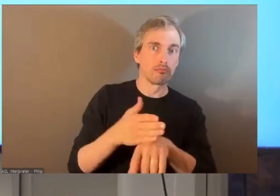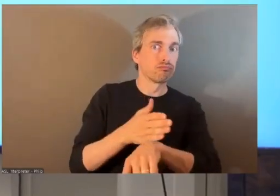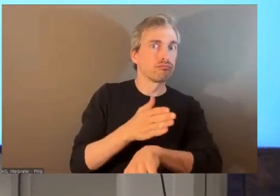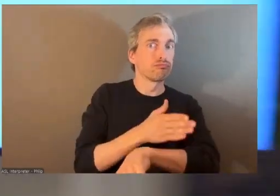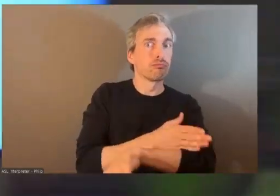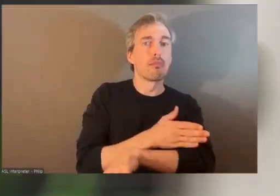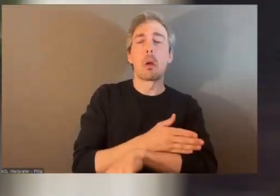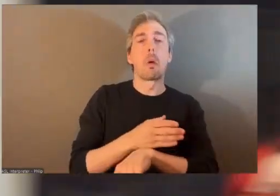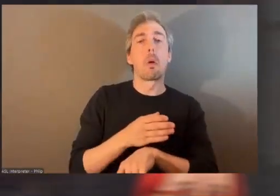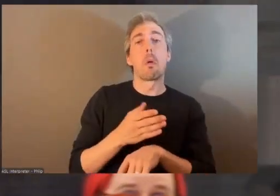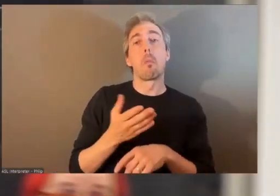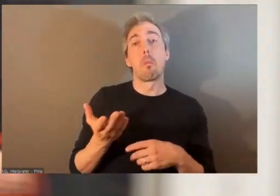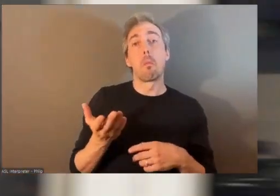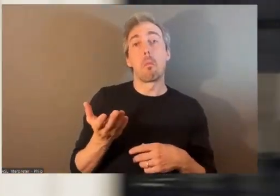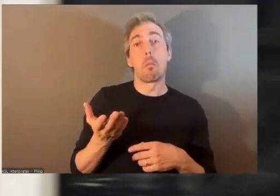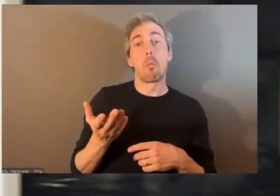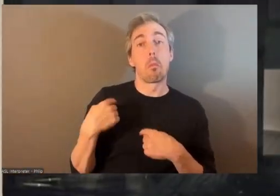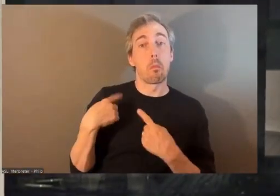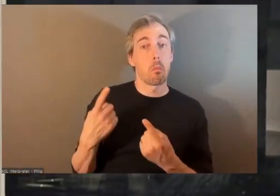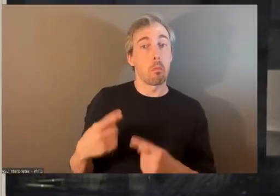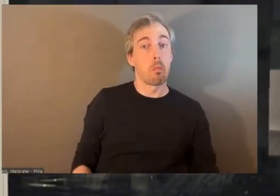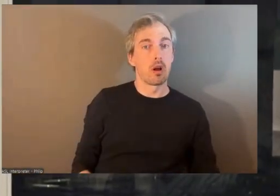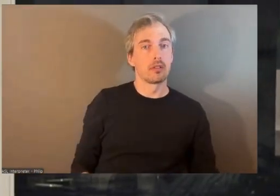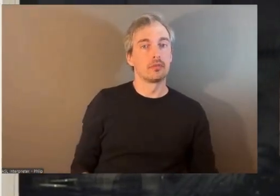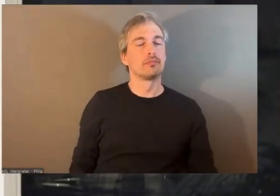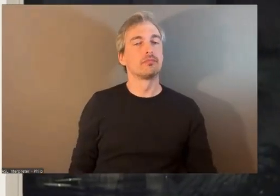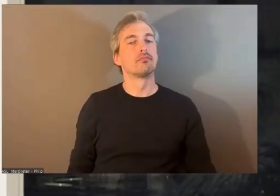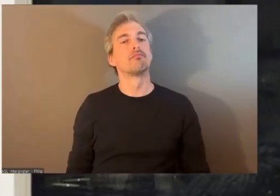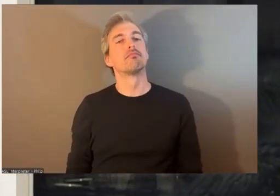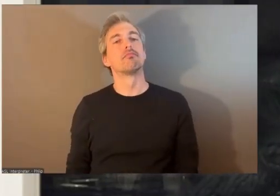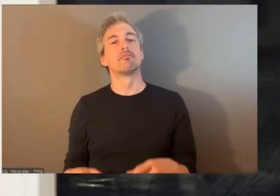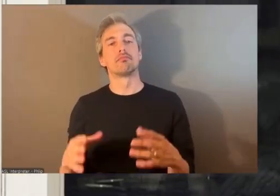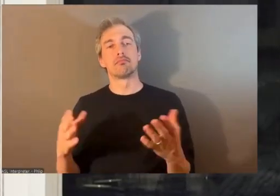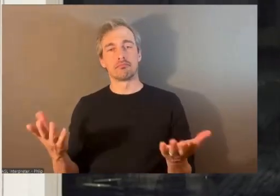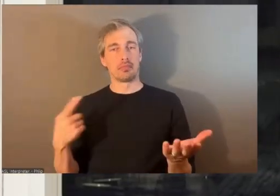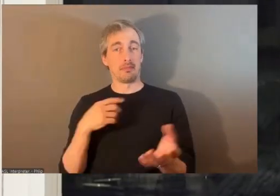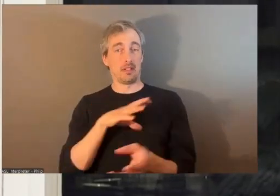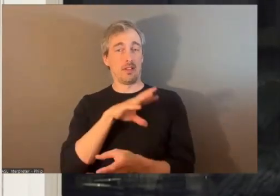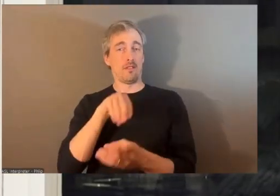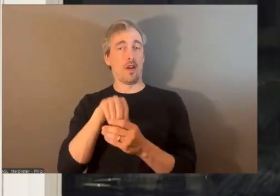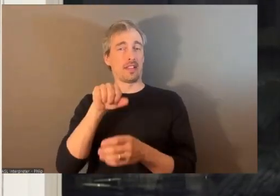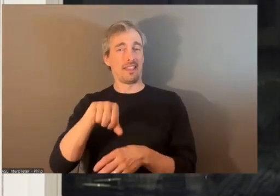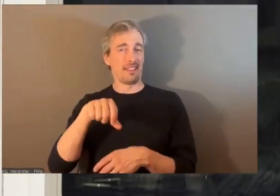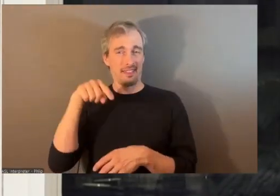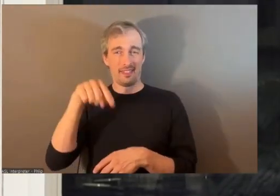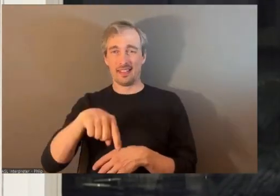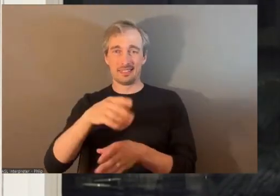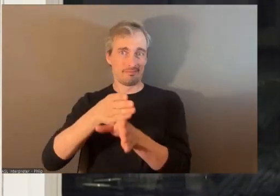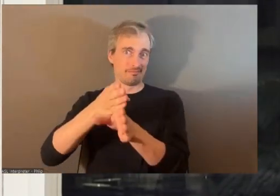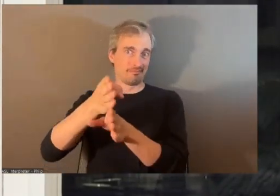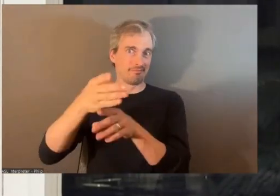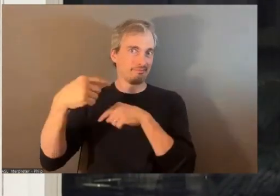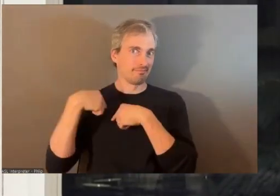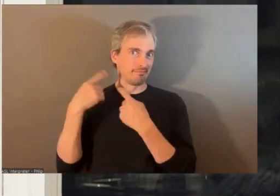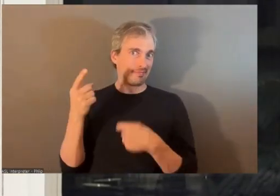So... I've only been in the States for 10 years. So I cannot say much about how MTA improved in those 10 years.